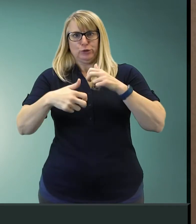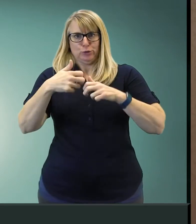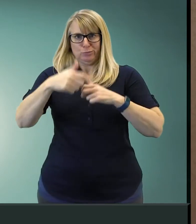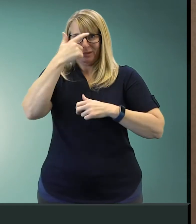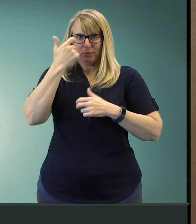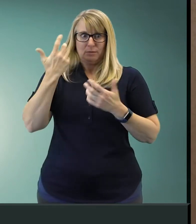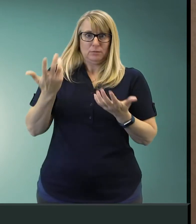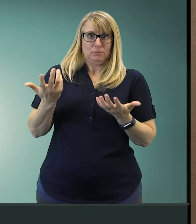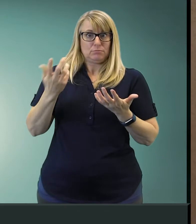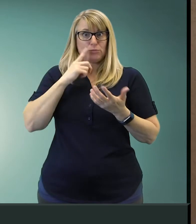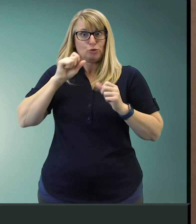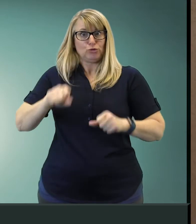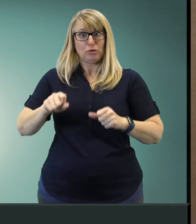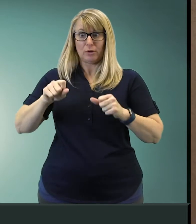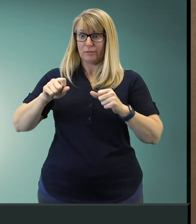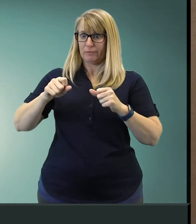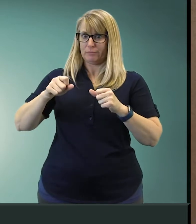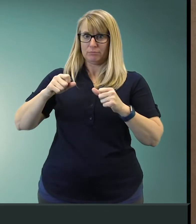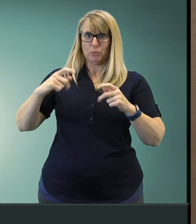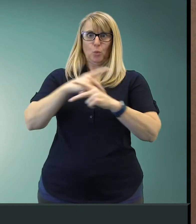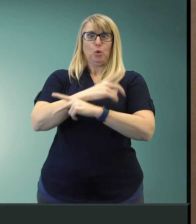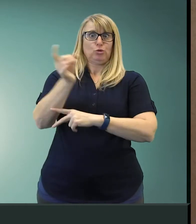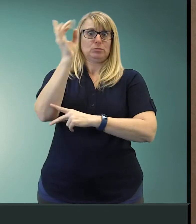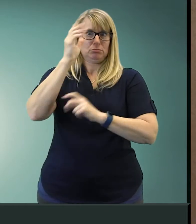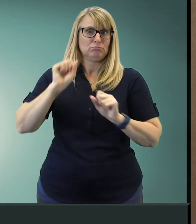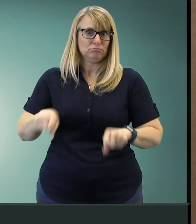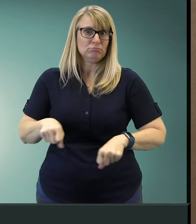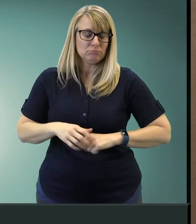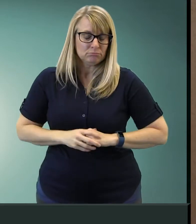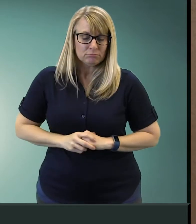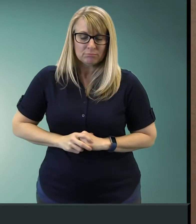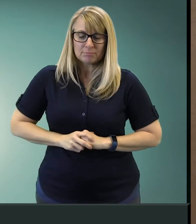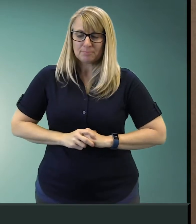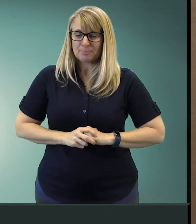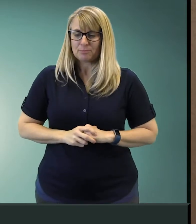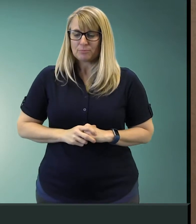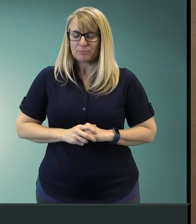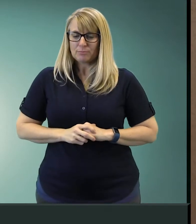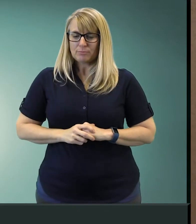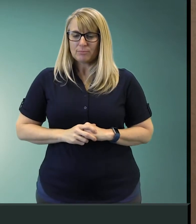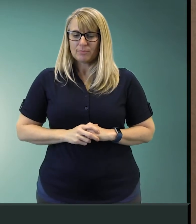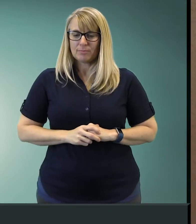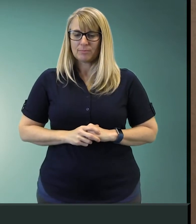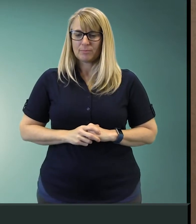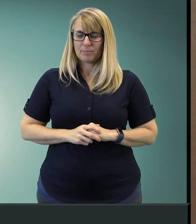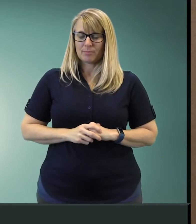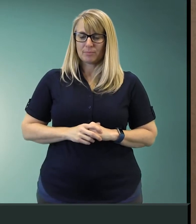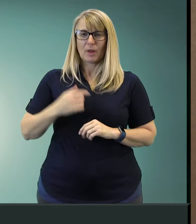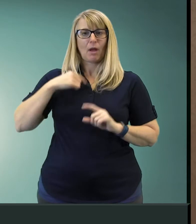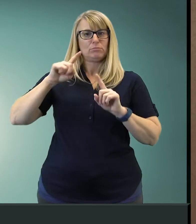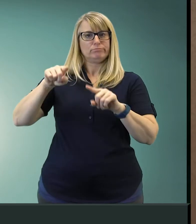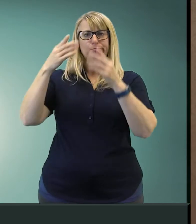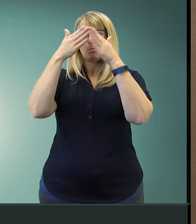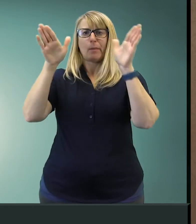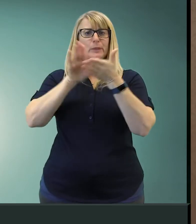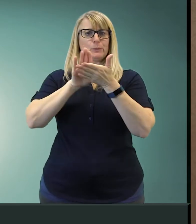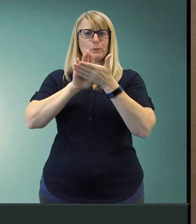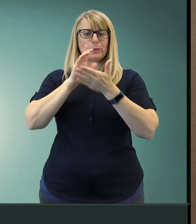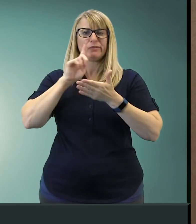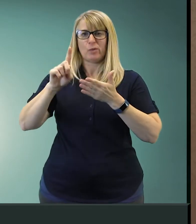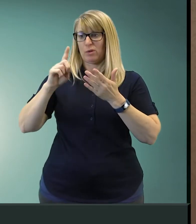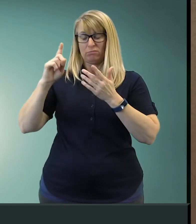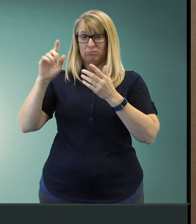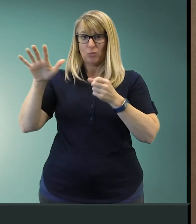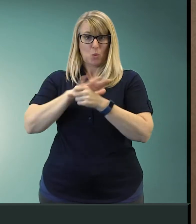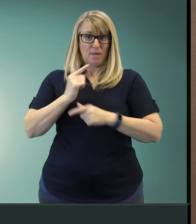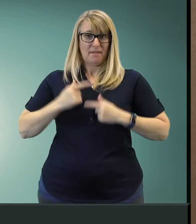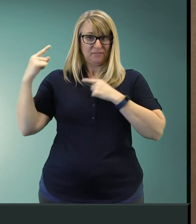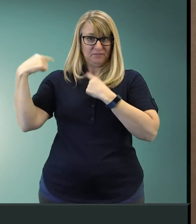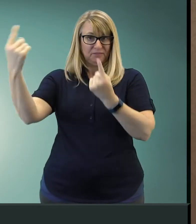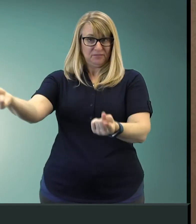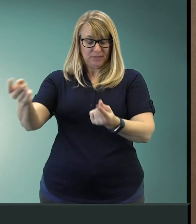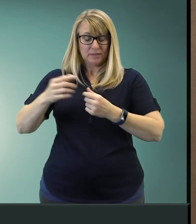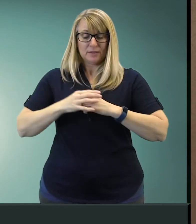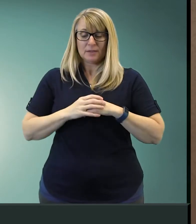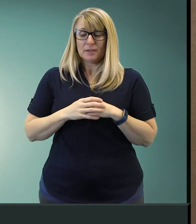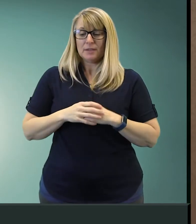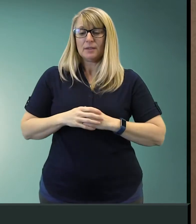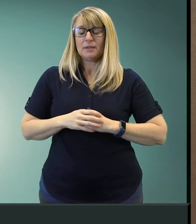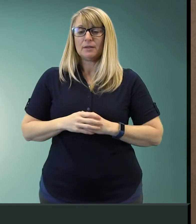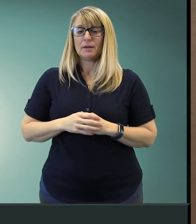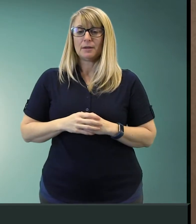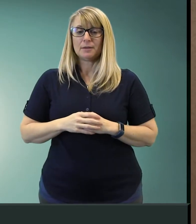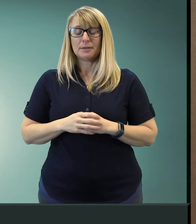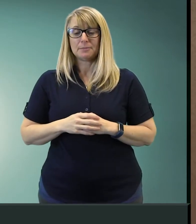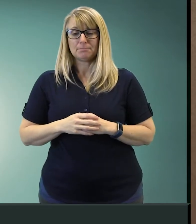because I could have ended up a lot worse. I have attended public school my entire life.